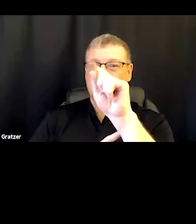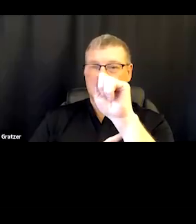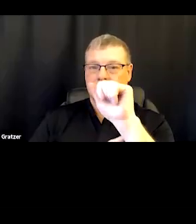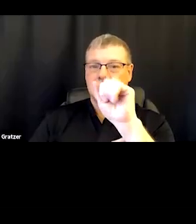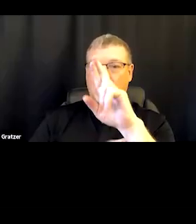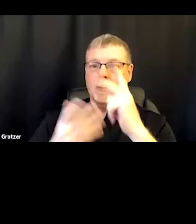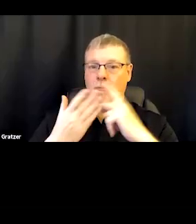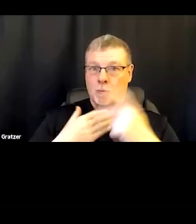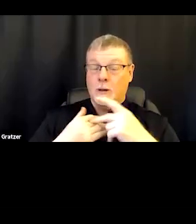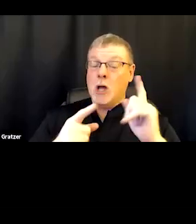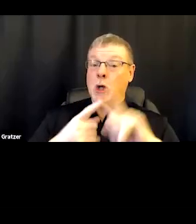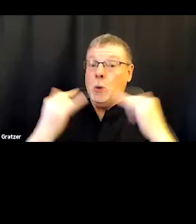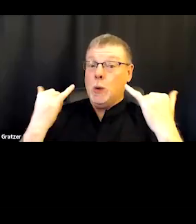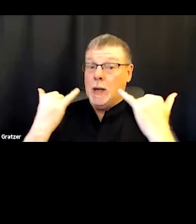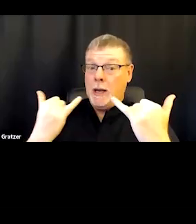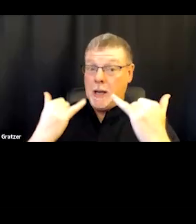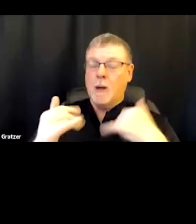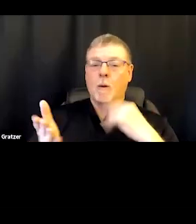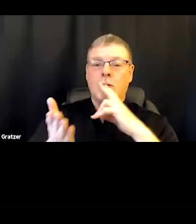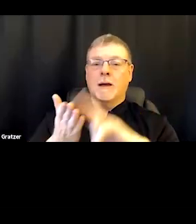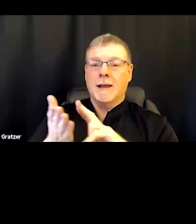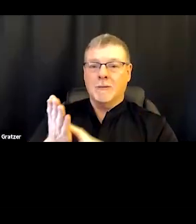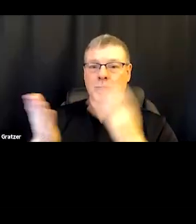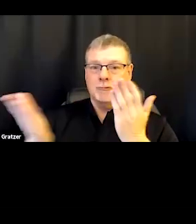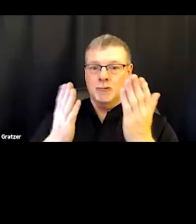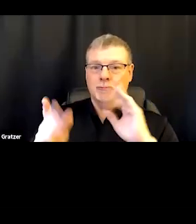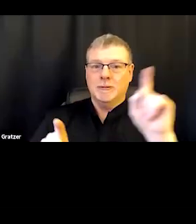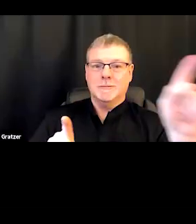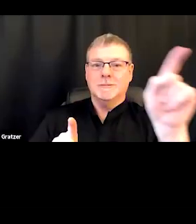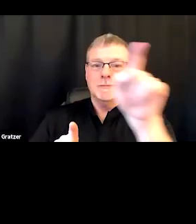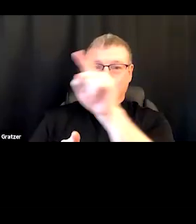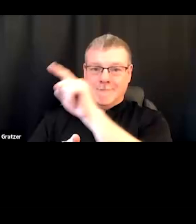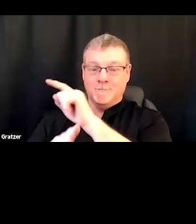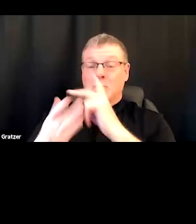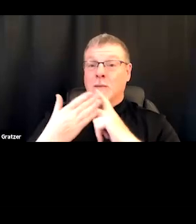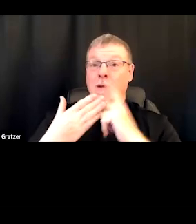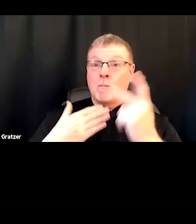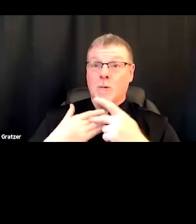Up until now, we have been contracting out our services. So the program is a city program,